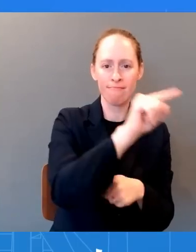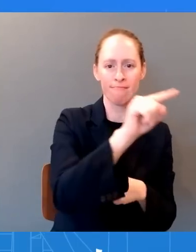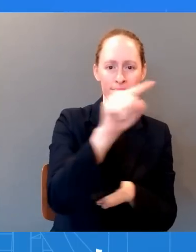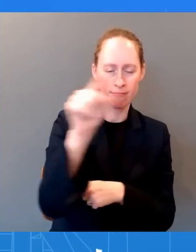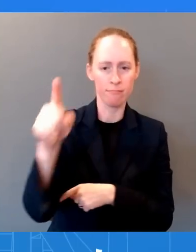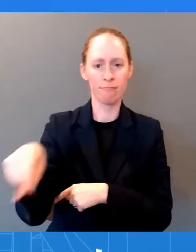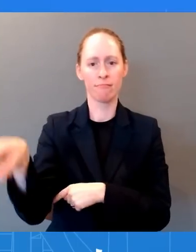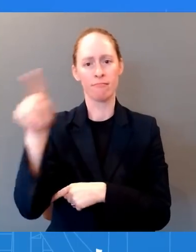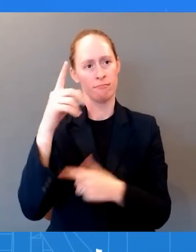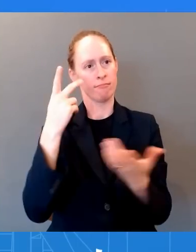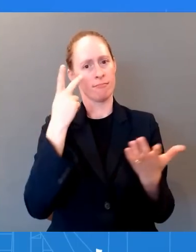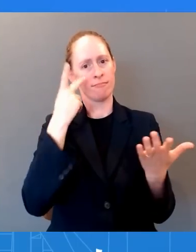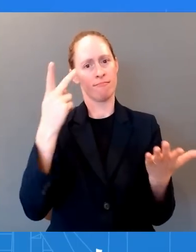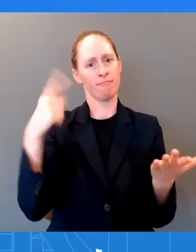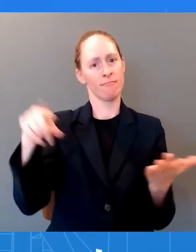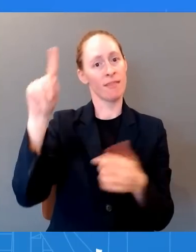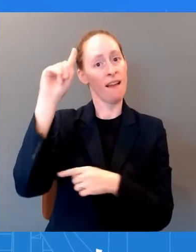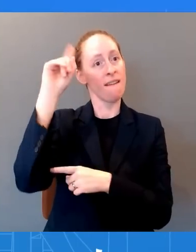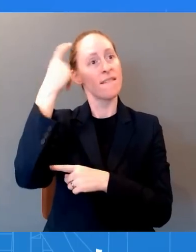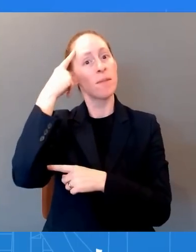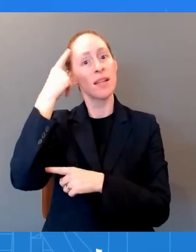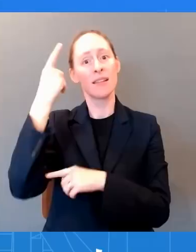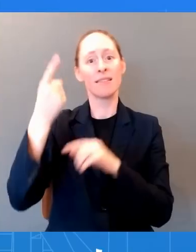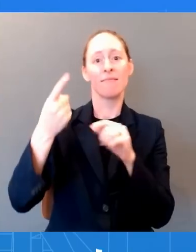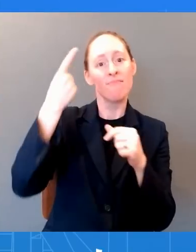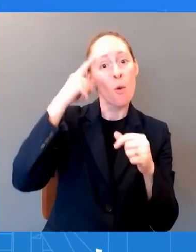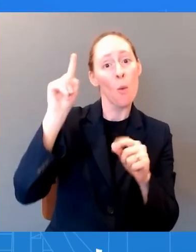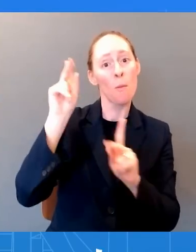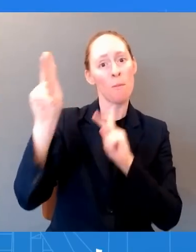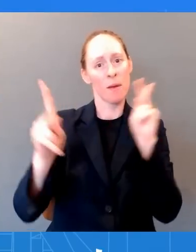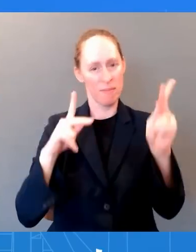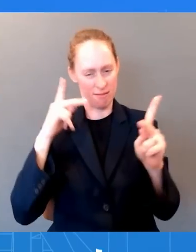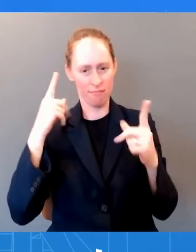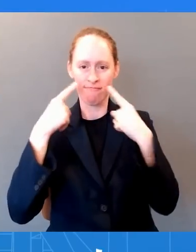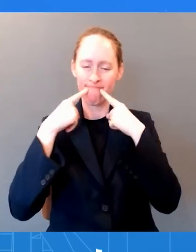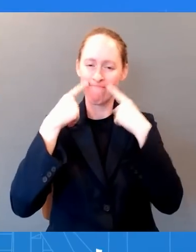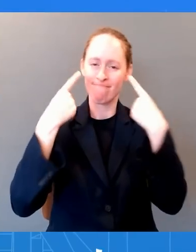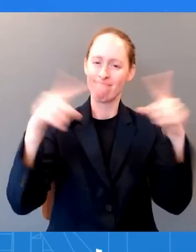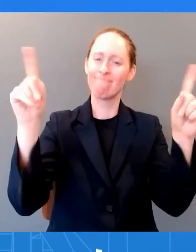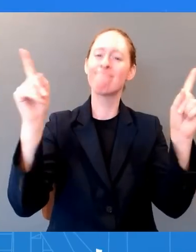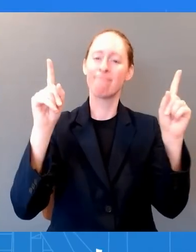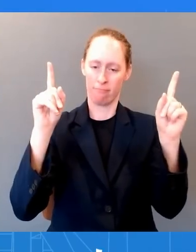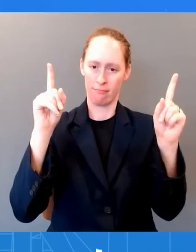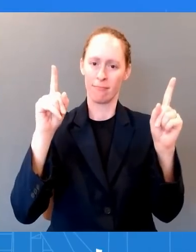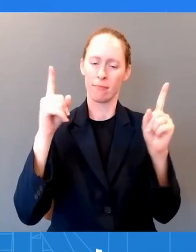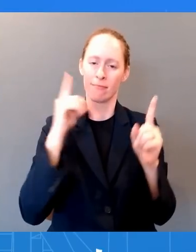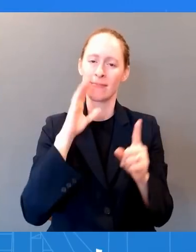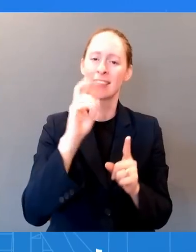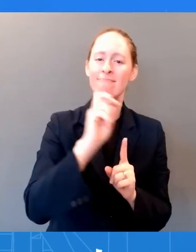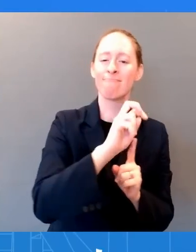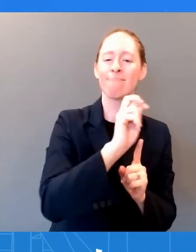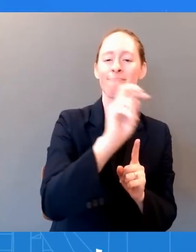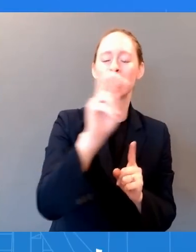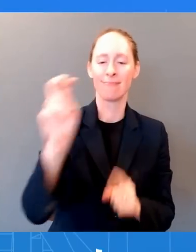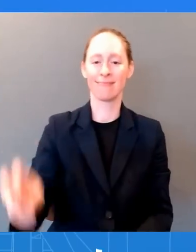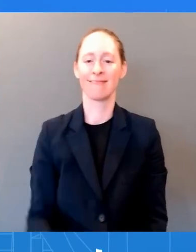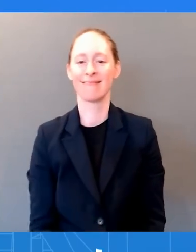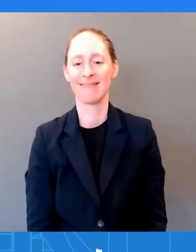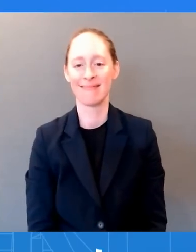or any campaign trail or what we're doing politically, but that's what we're doing on the official side. The Press: The President has at least two trips